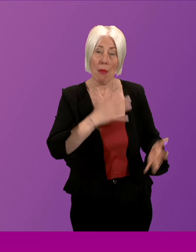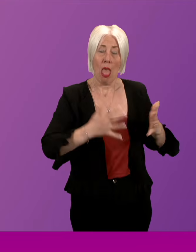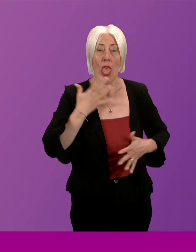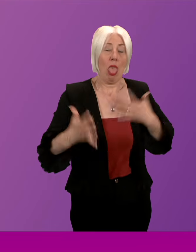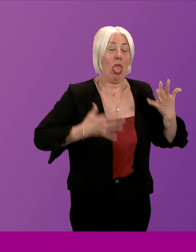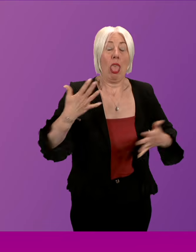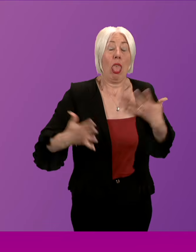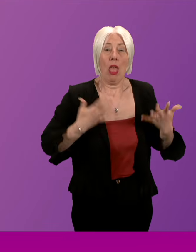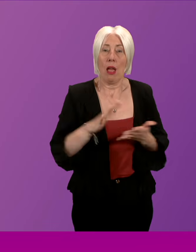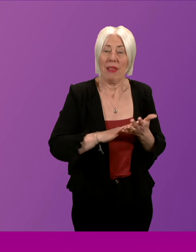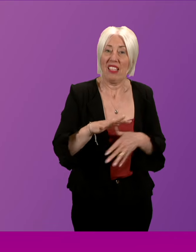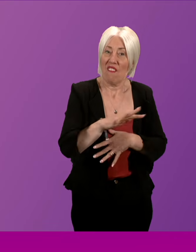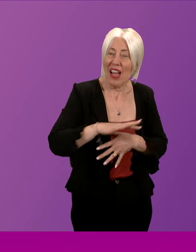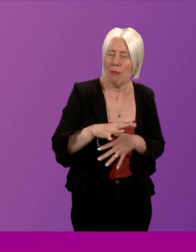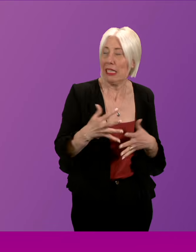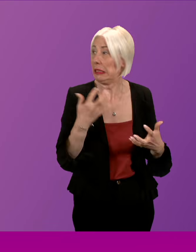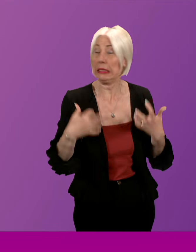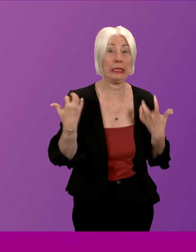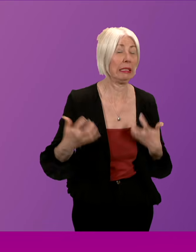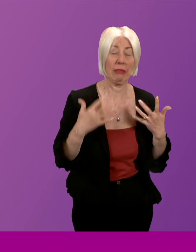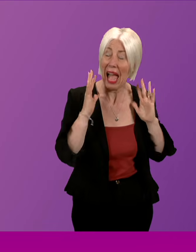pushed to their limits before meaningful help is available.”